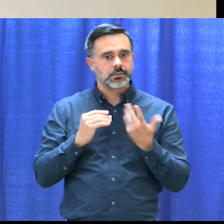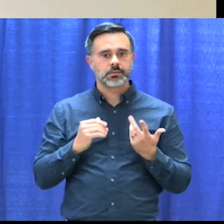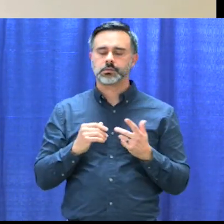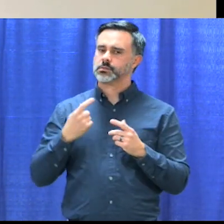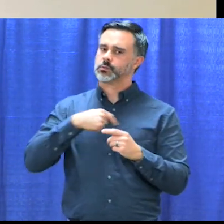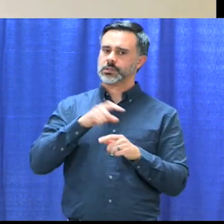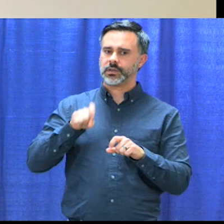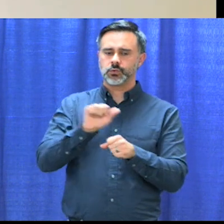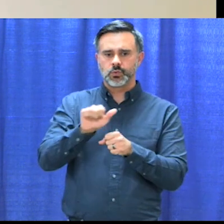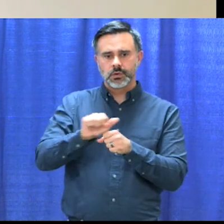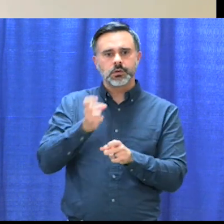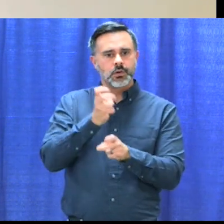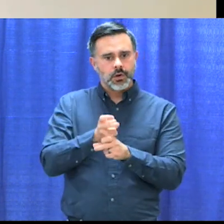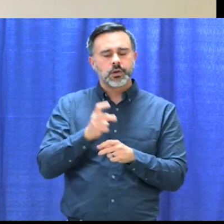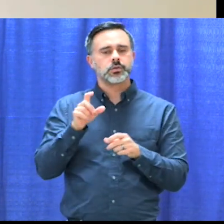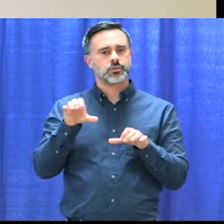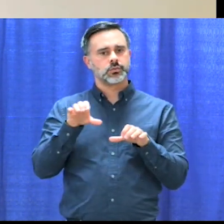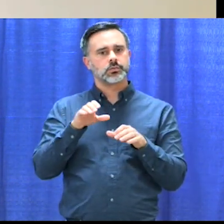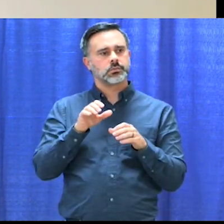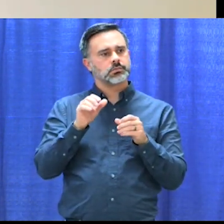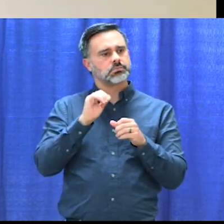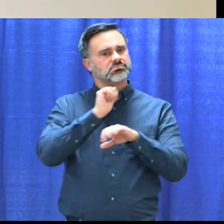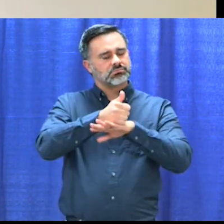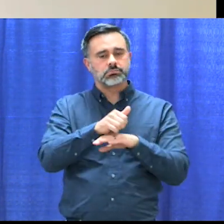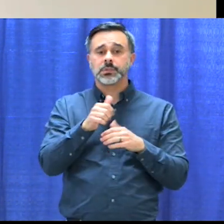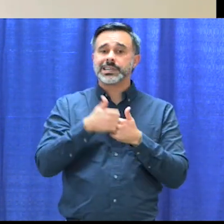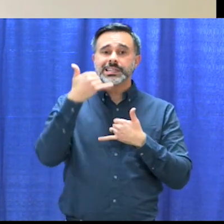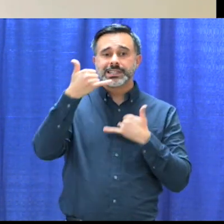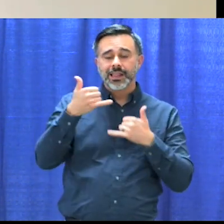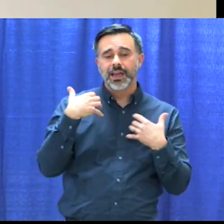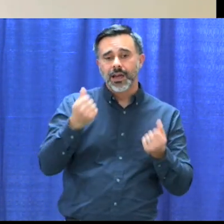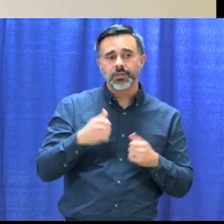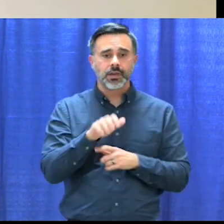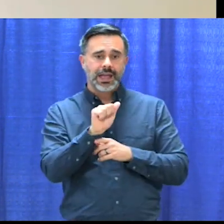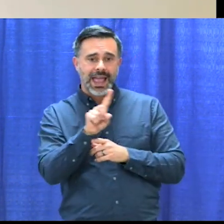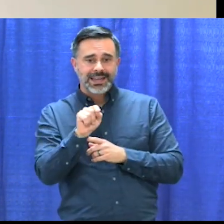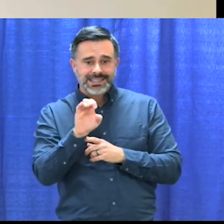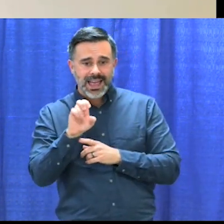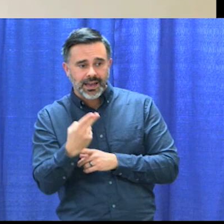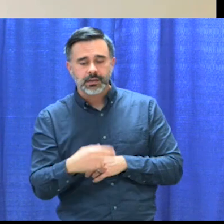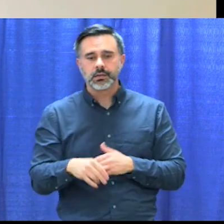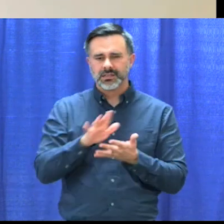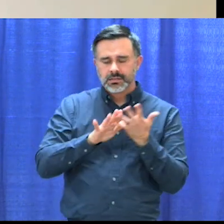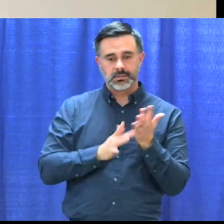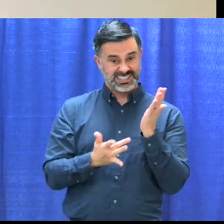and things like AG tech, education, telehealth, the technology state still struggles to connect